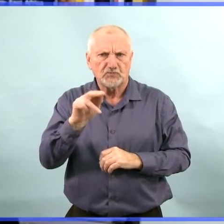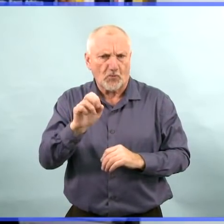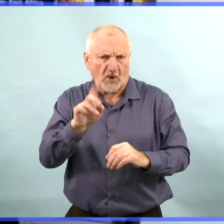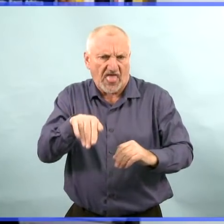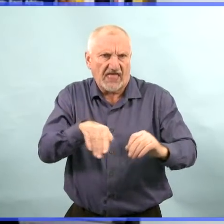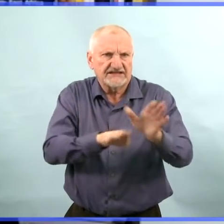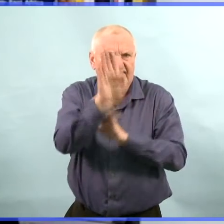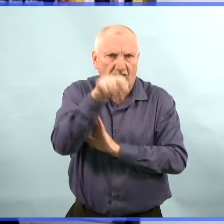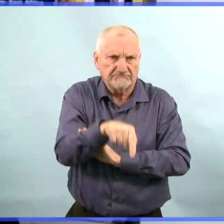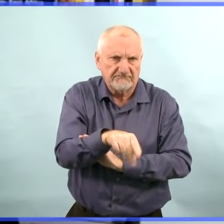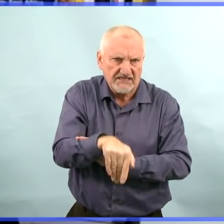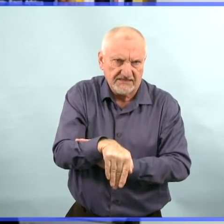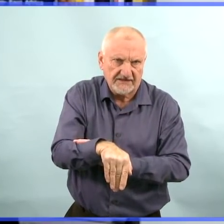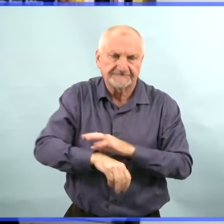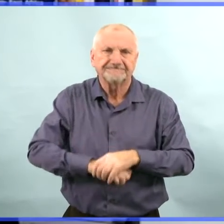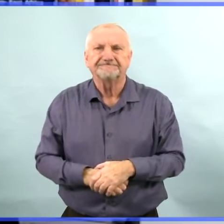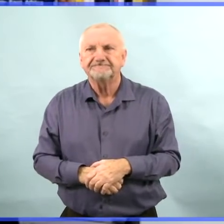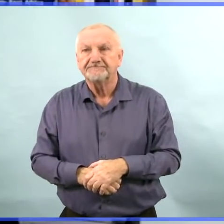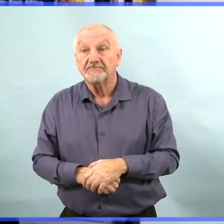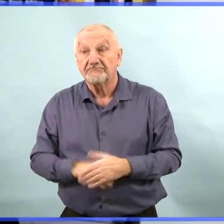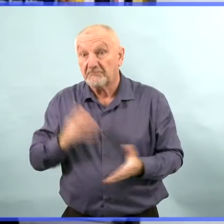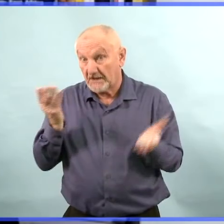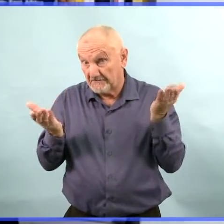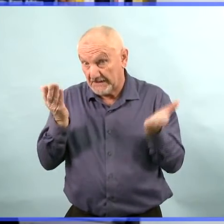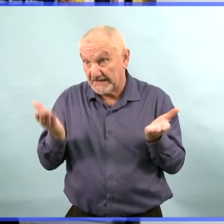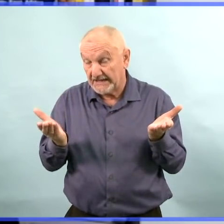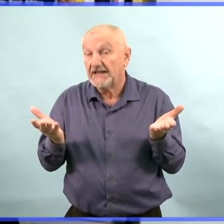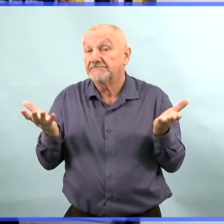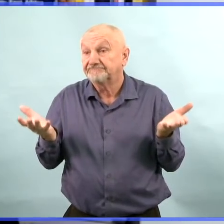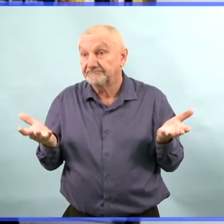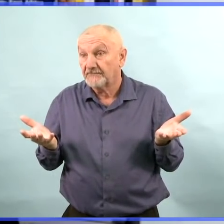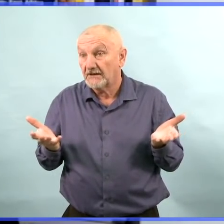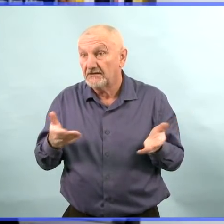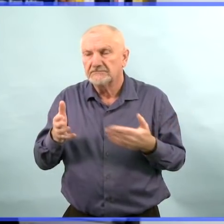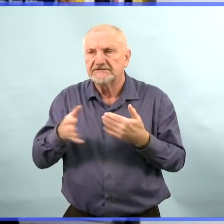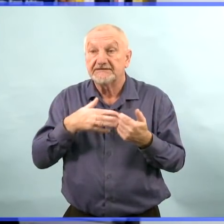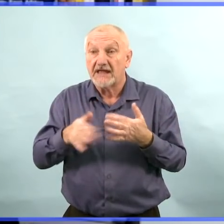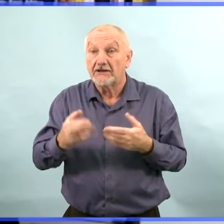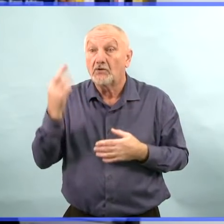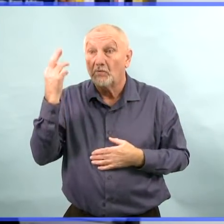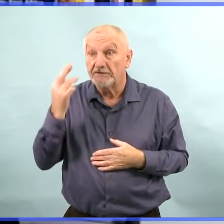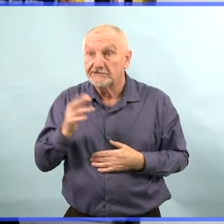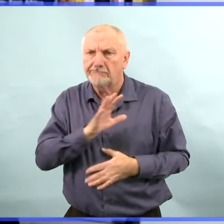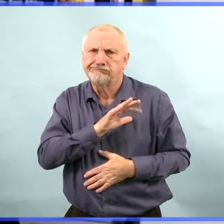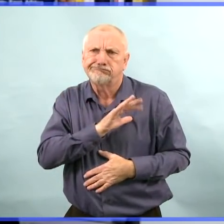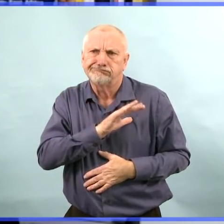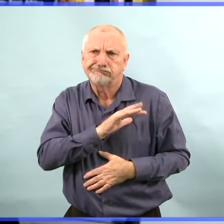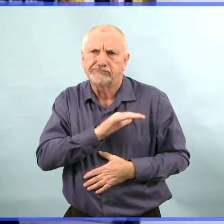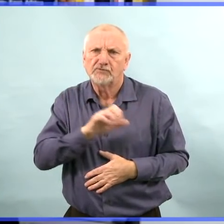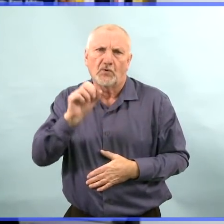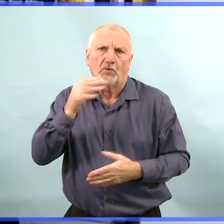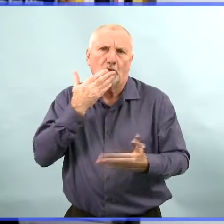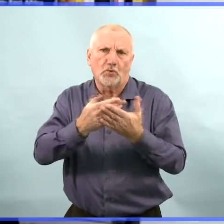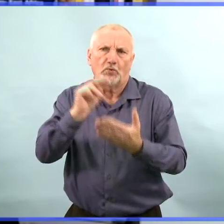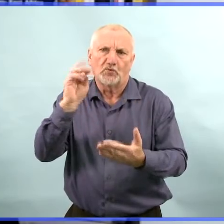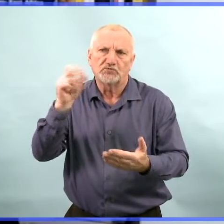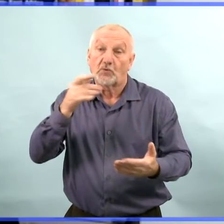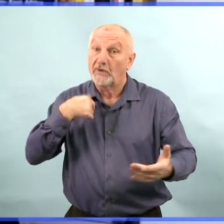but regardless of the reason uh it's great news you know we we worried about myocarditis for this